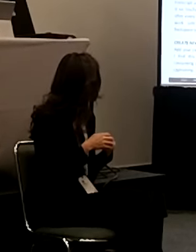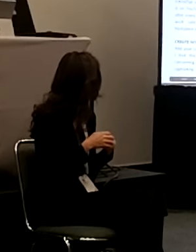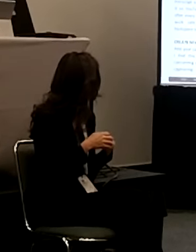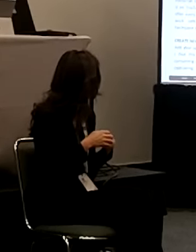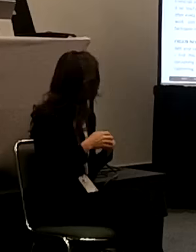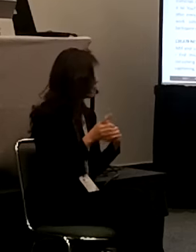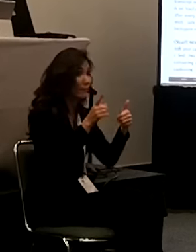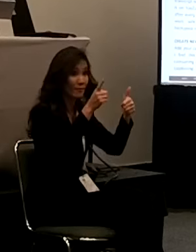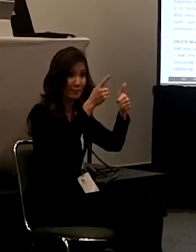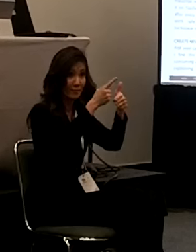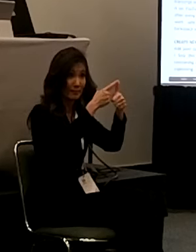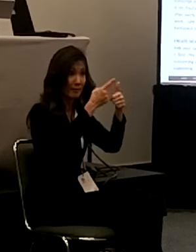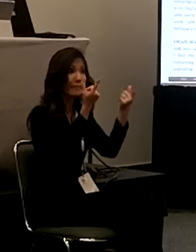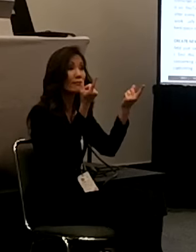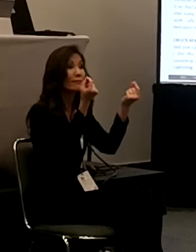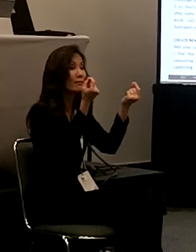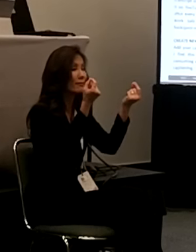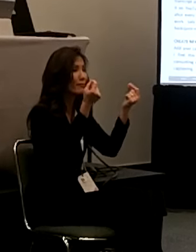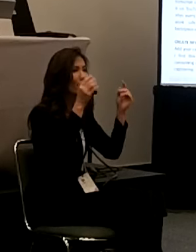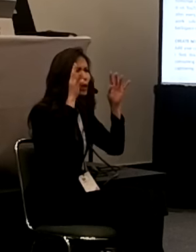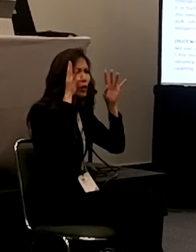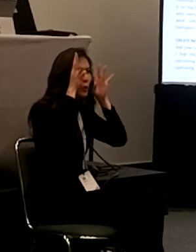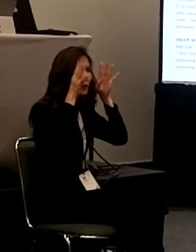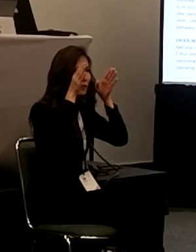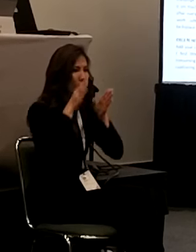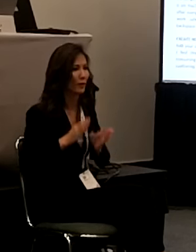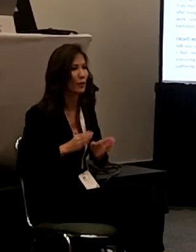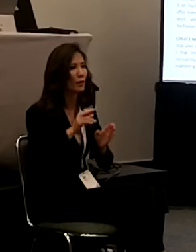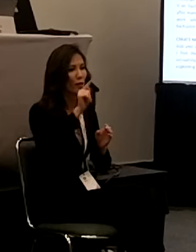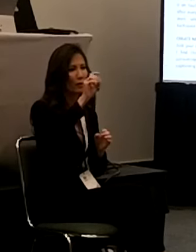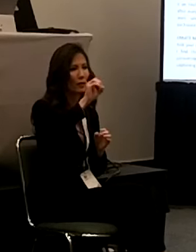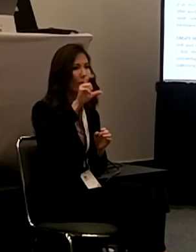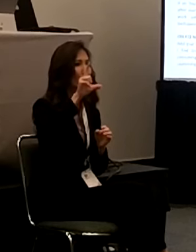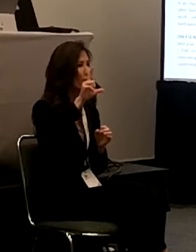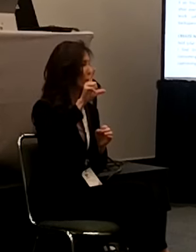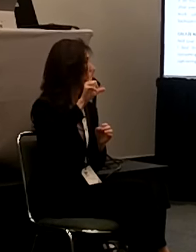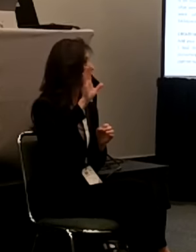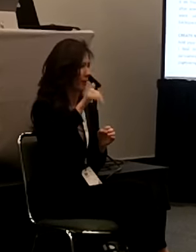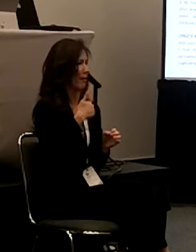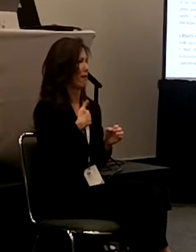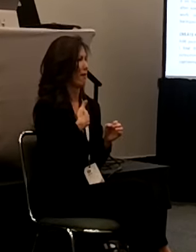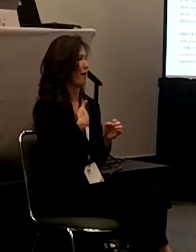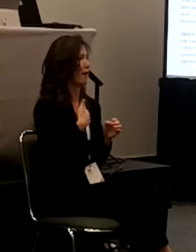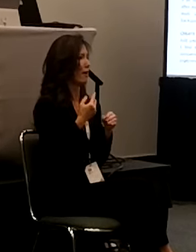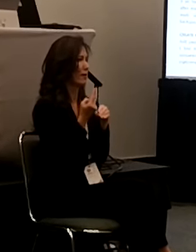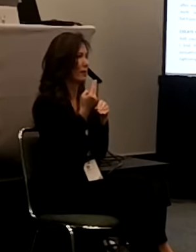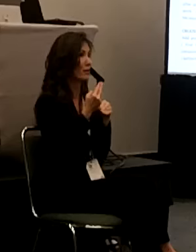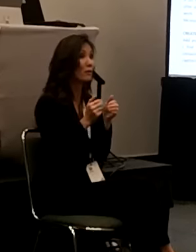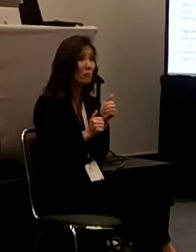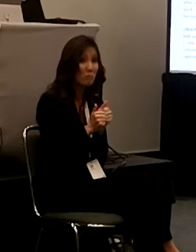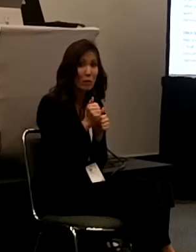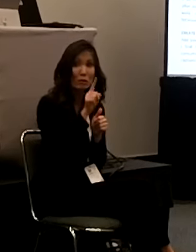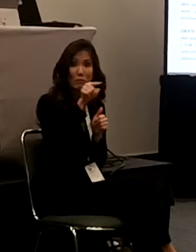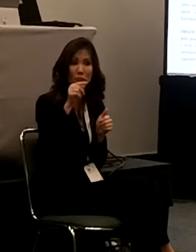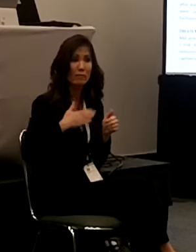Okay, so first thing is the Creative Tools, and that's basically what I use. I think most of my friends do it themselves.